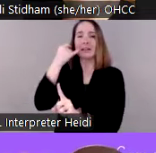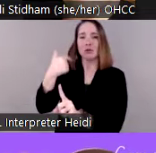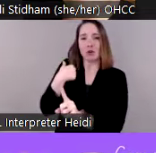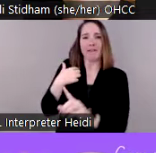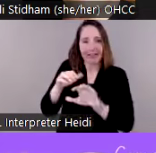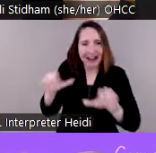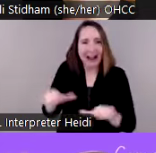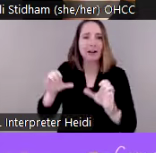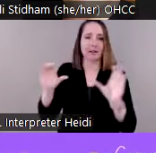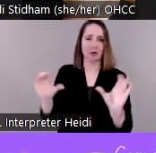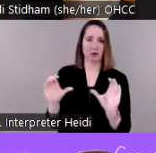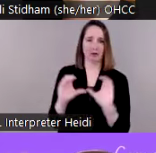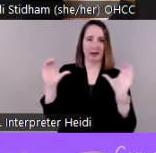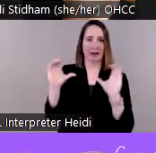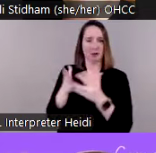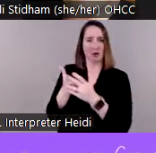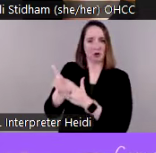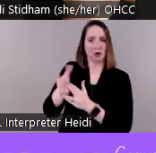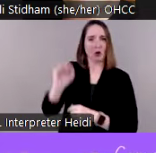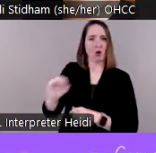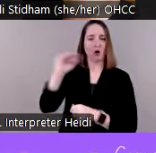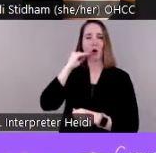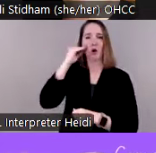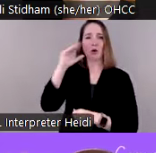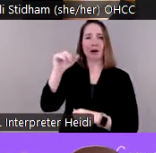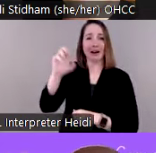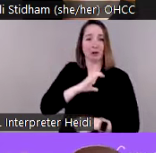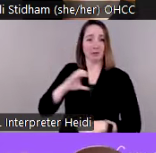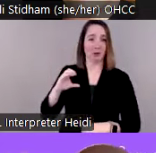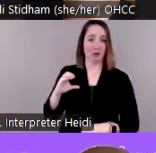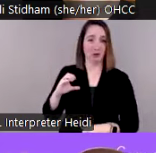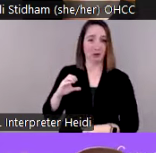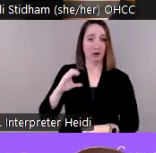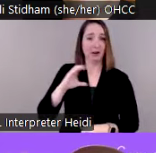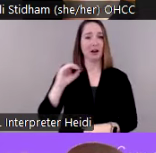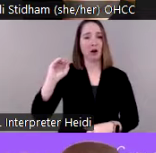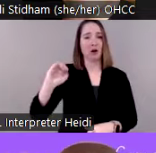certification through the Oregon Homecare